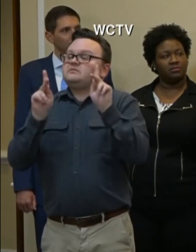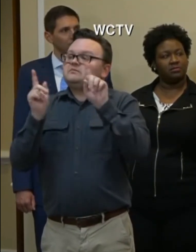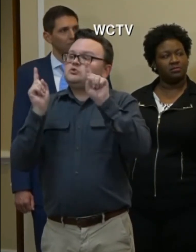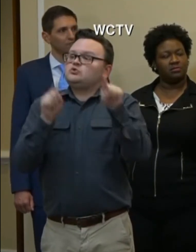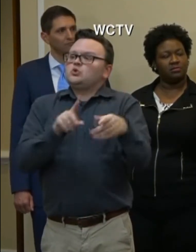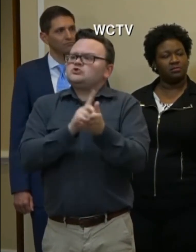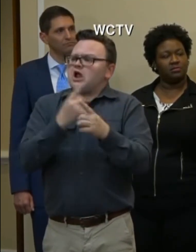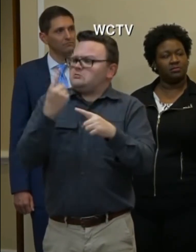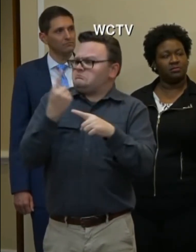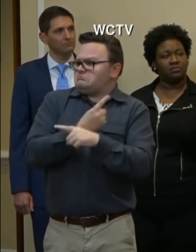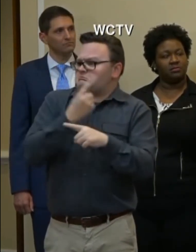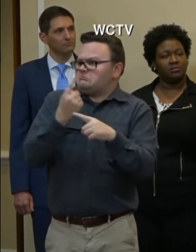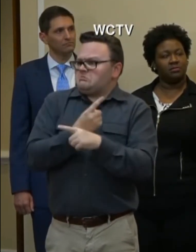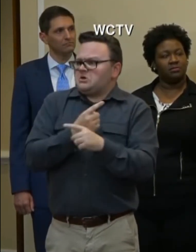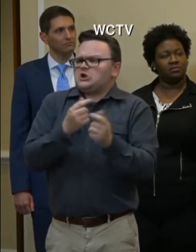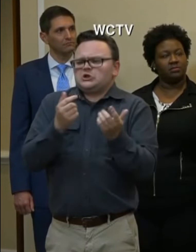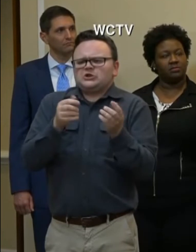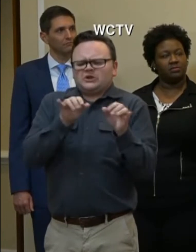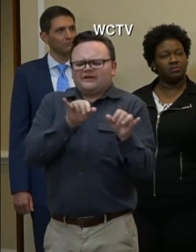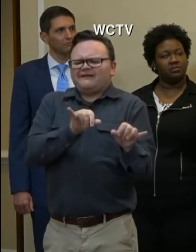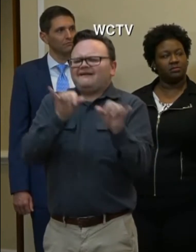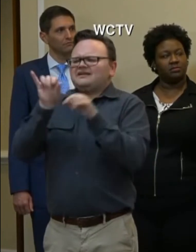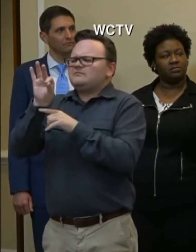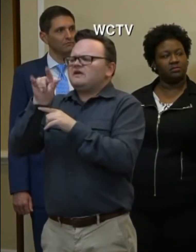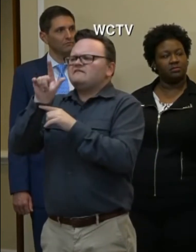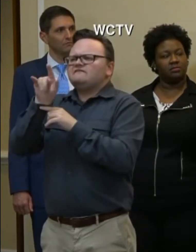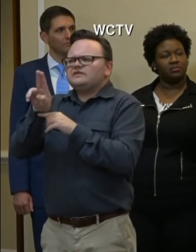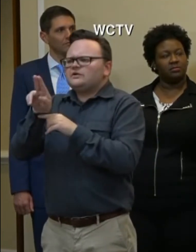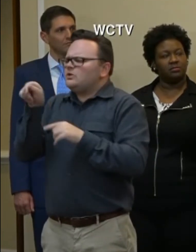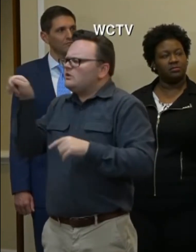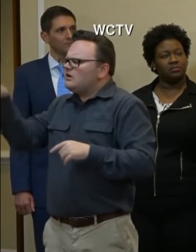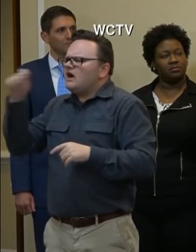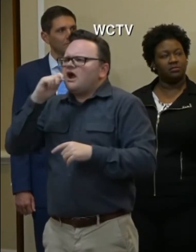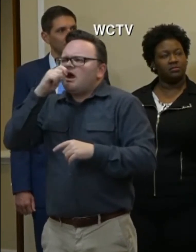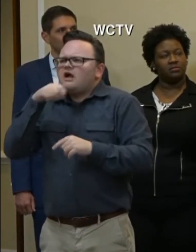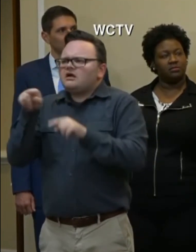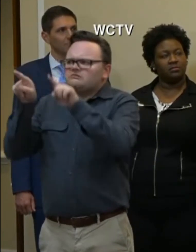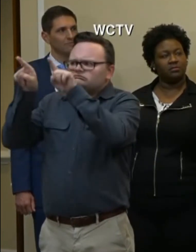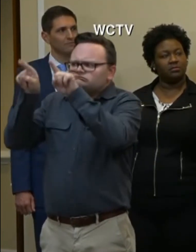with the flu take a swab try to figure out what's the flu flu situation with